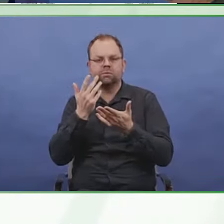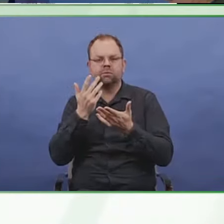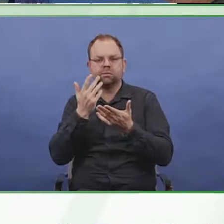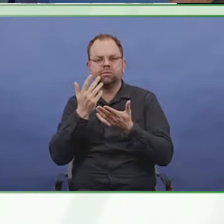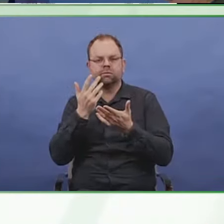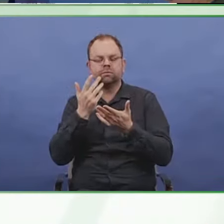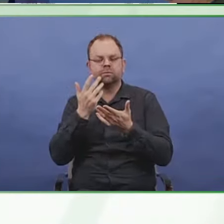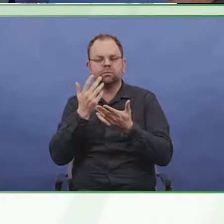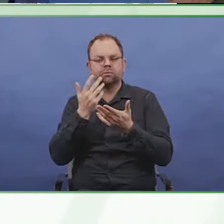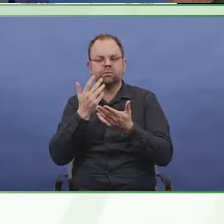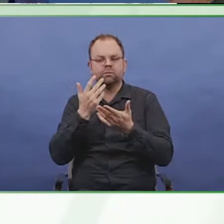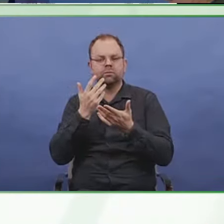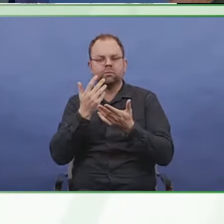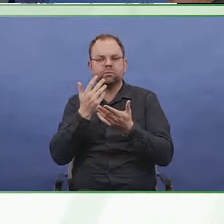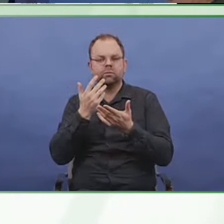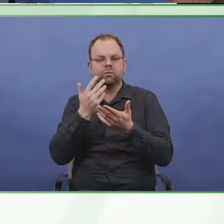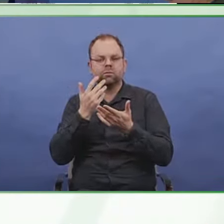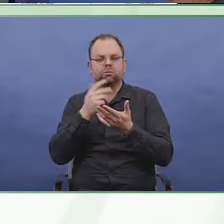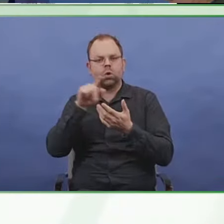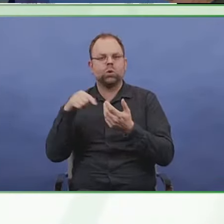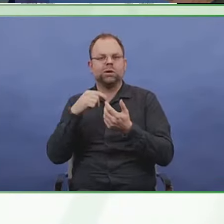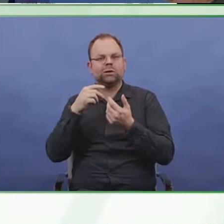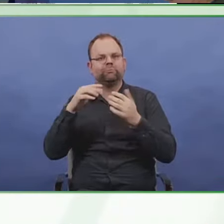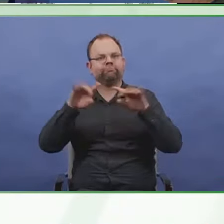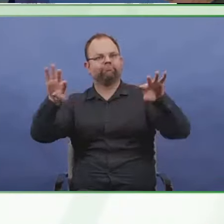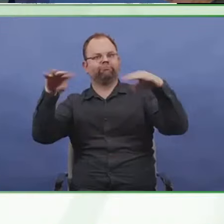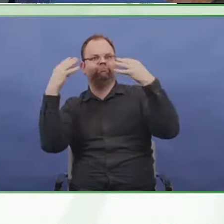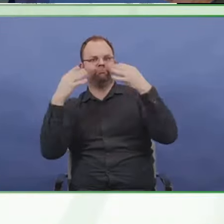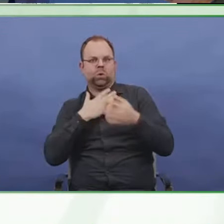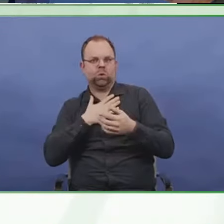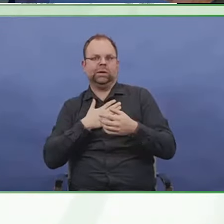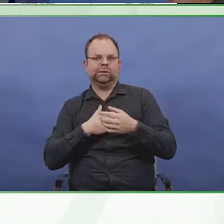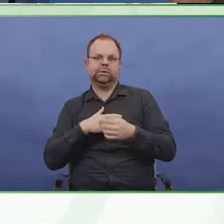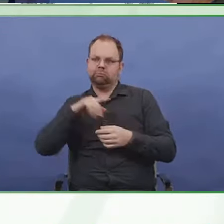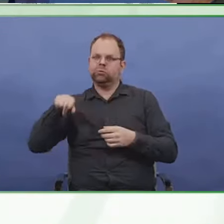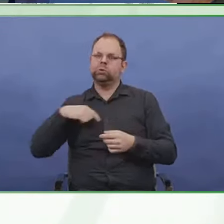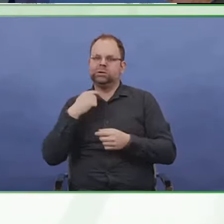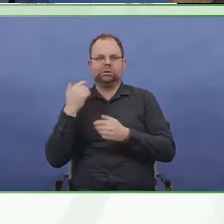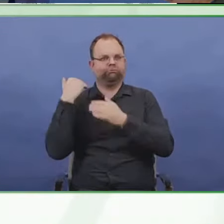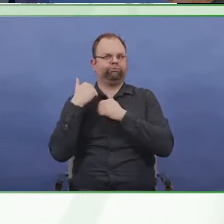us because we need you so much and we hope you will benefit from what we are trying to do.